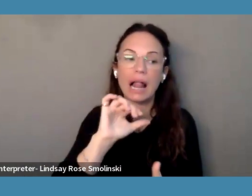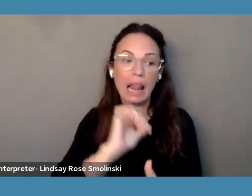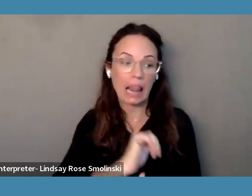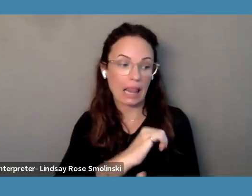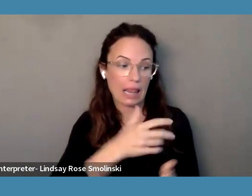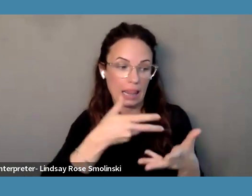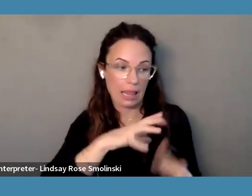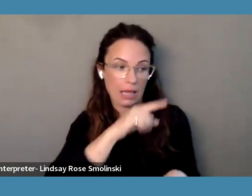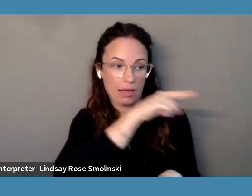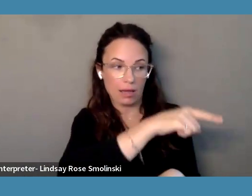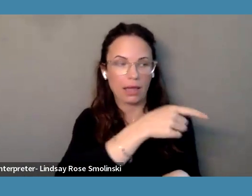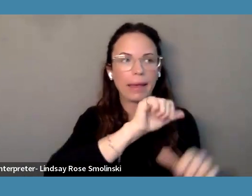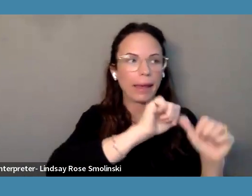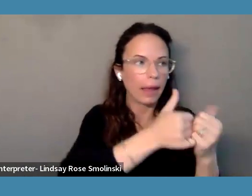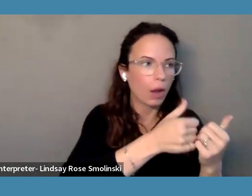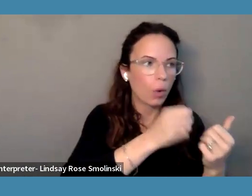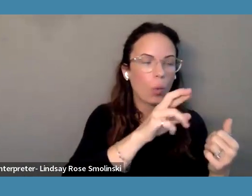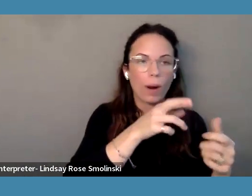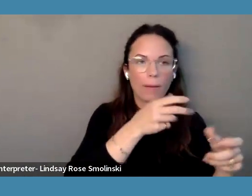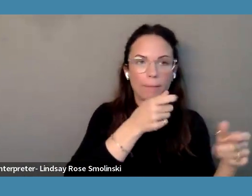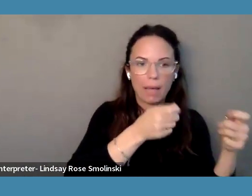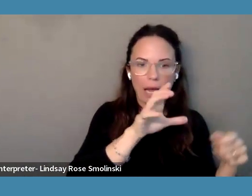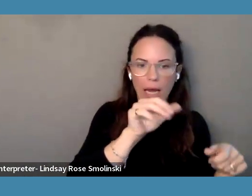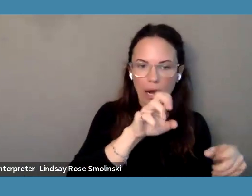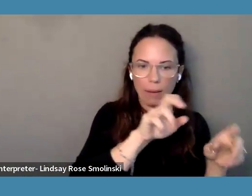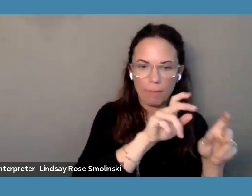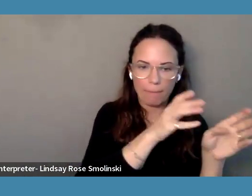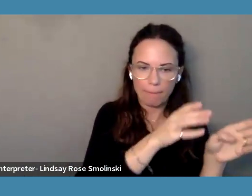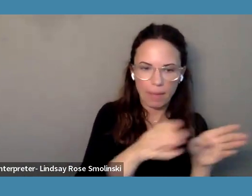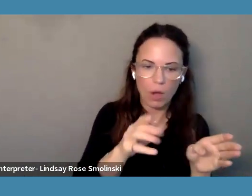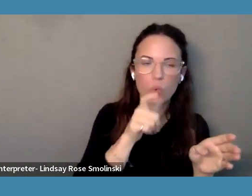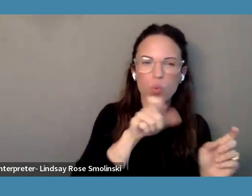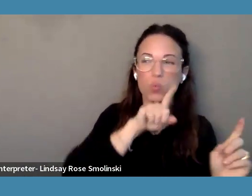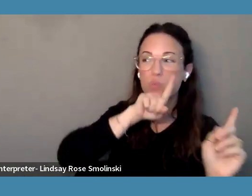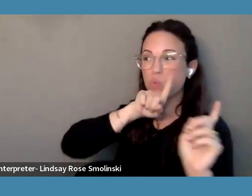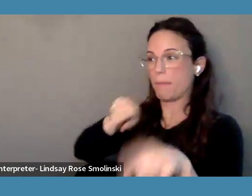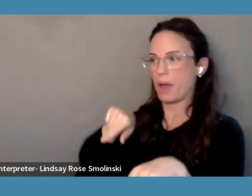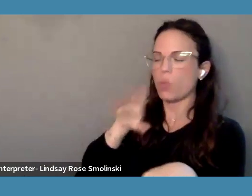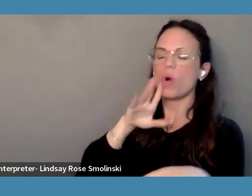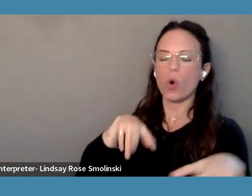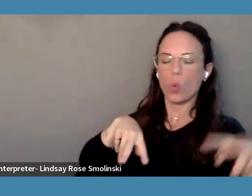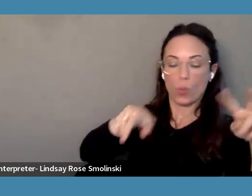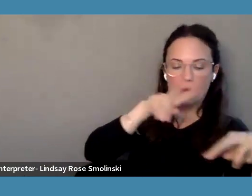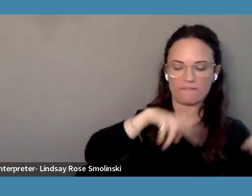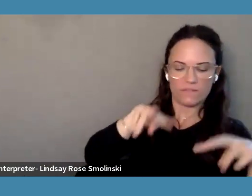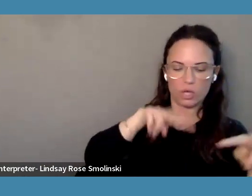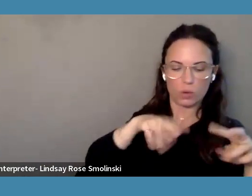the agency or the managed care plan to have time to review any of that information that they may not have already had.